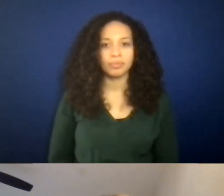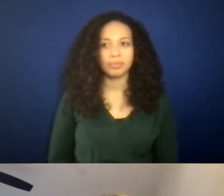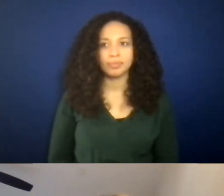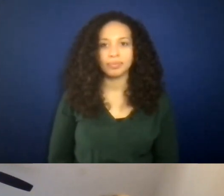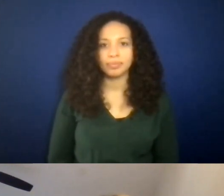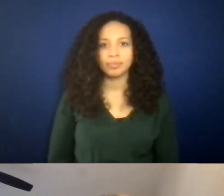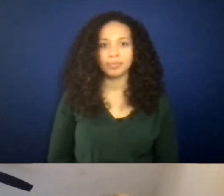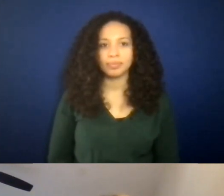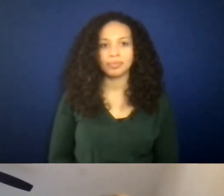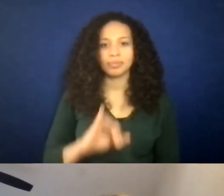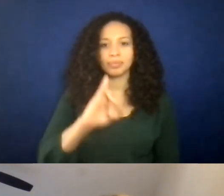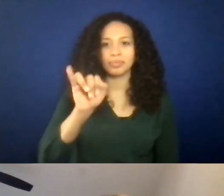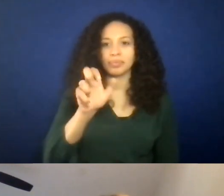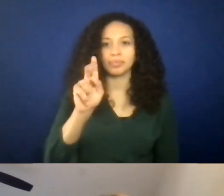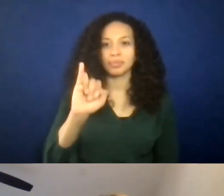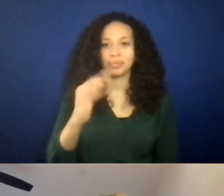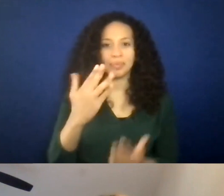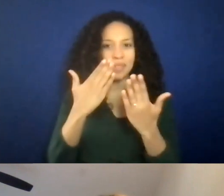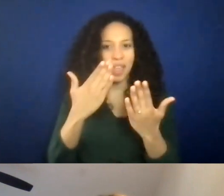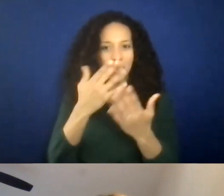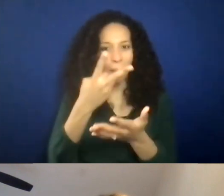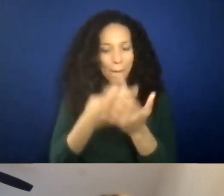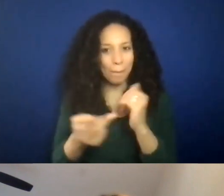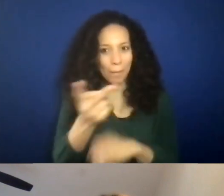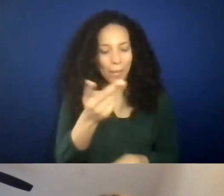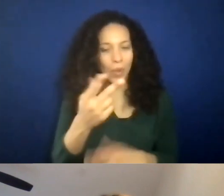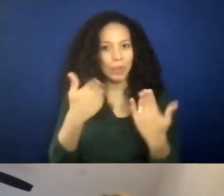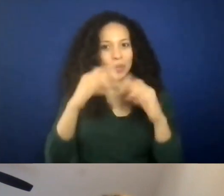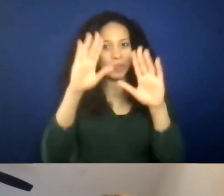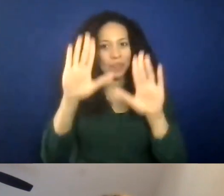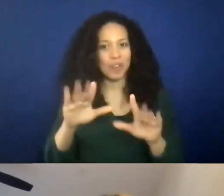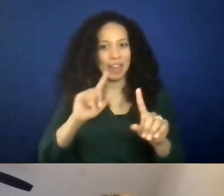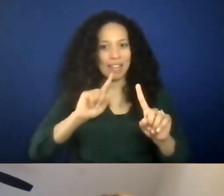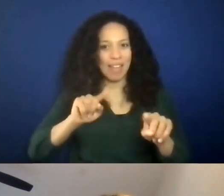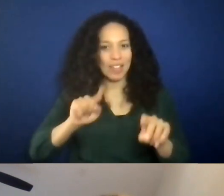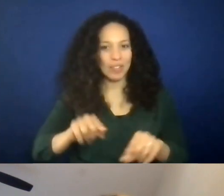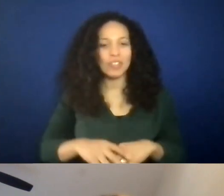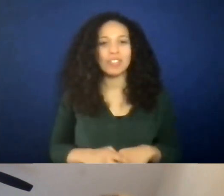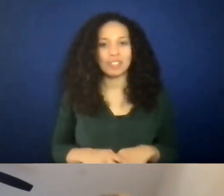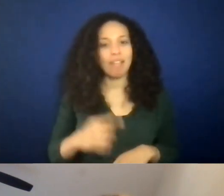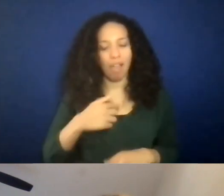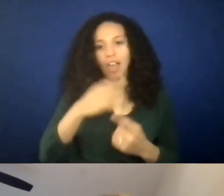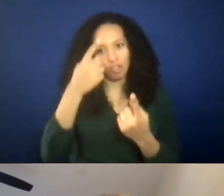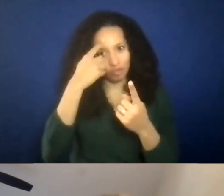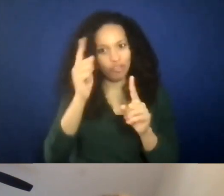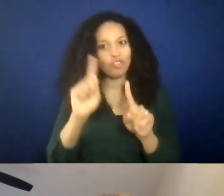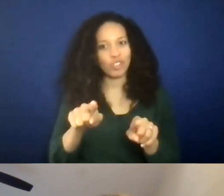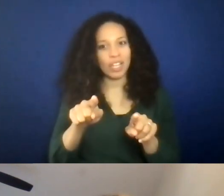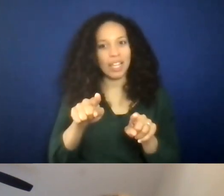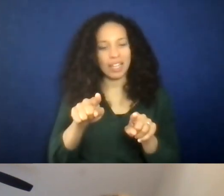Thank you, both. I thought those are great answers and I agree with what you said. I think that